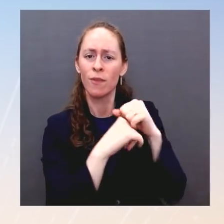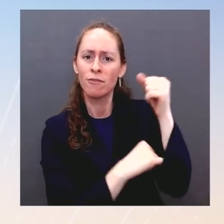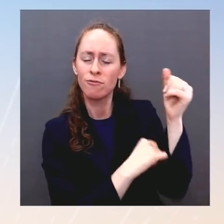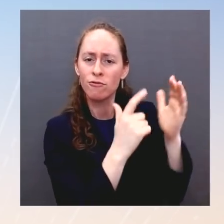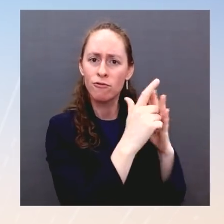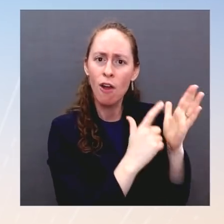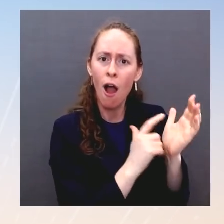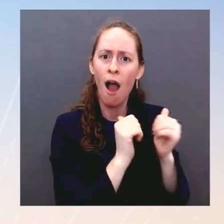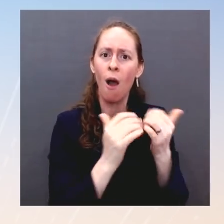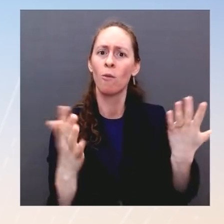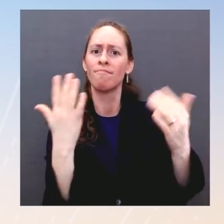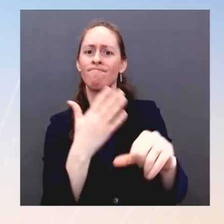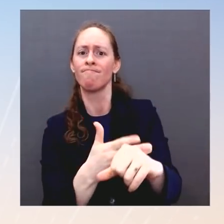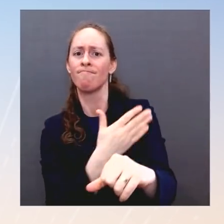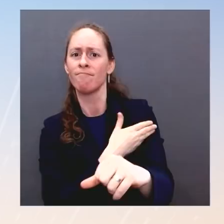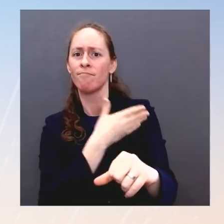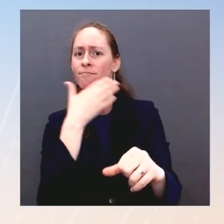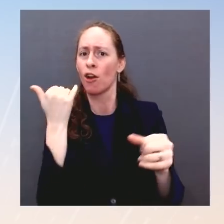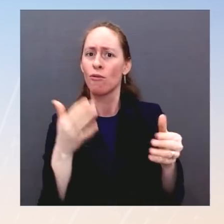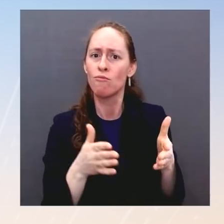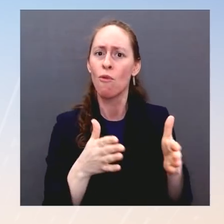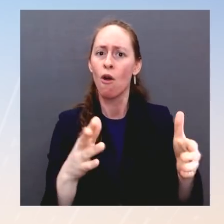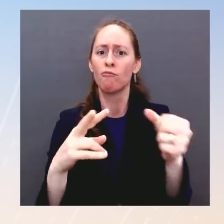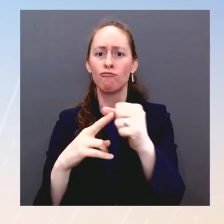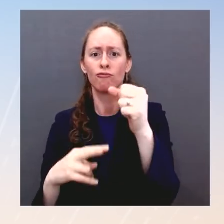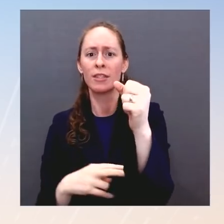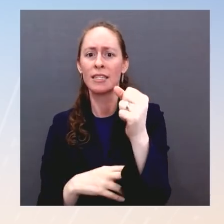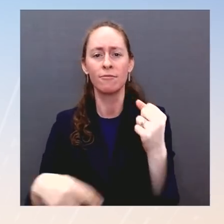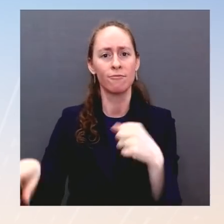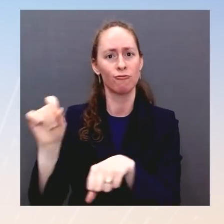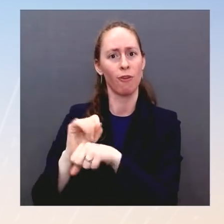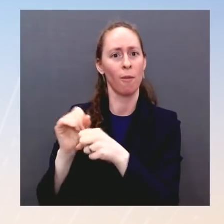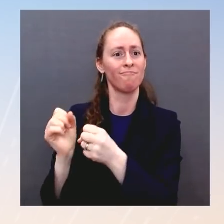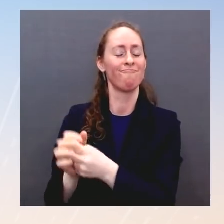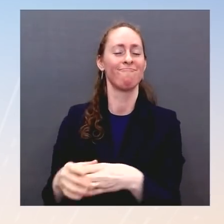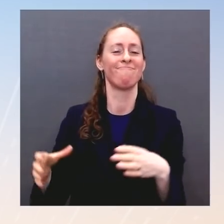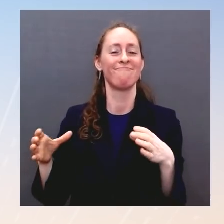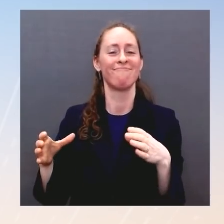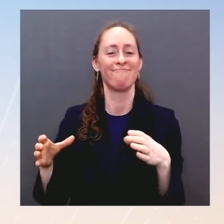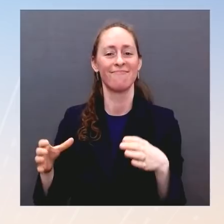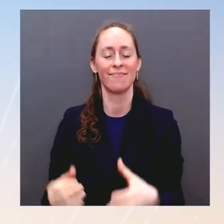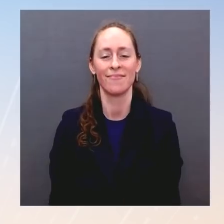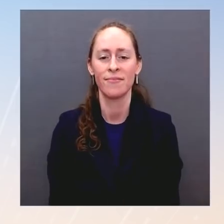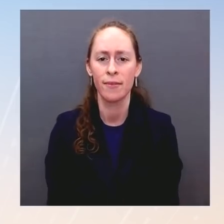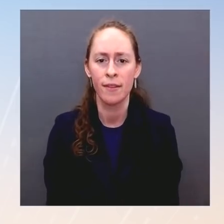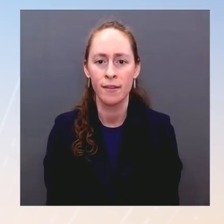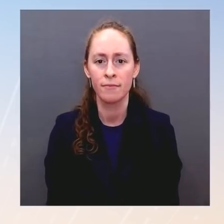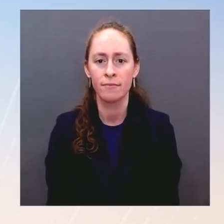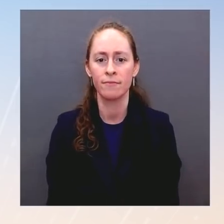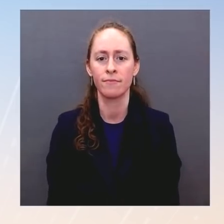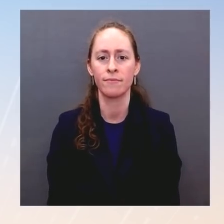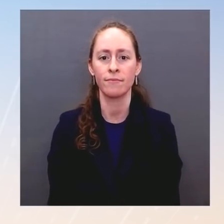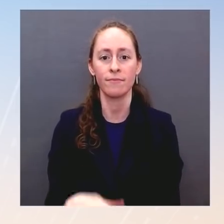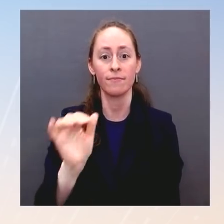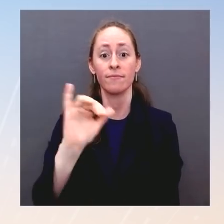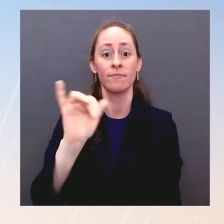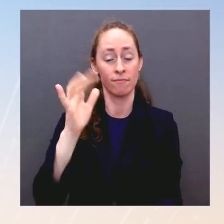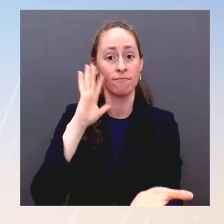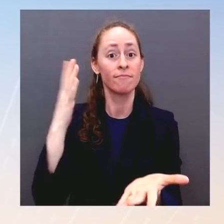And on Thursday, the President will hold a Cabinet meeting. With that, Zeke, why don't you kick us off? The Press: Thanks, Jen. The EU, earlier today, agreed to hold --